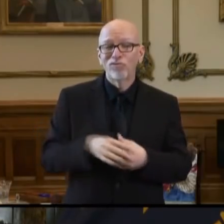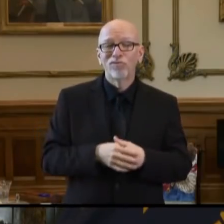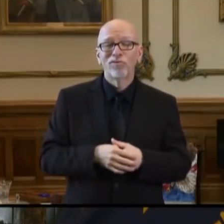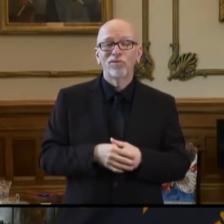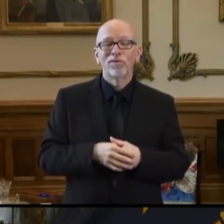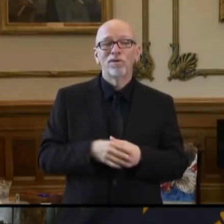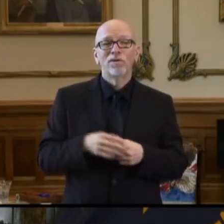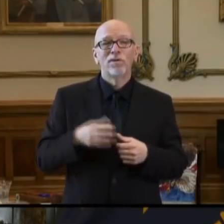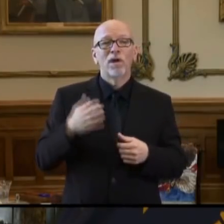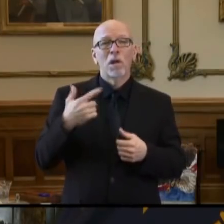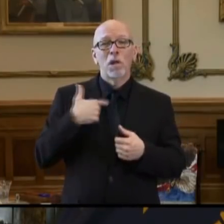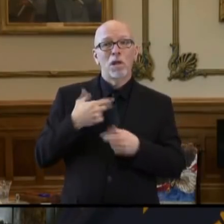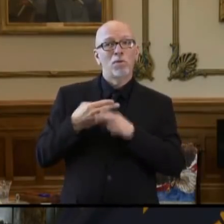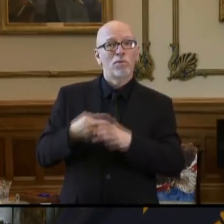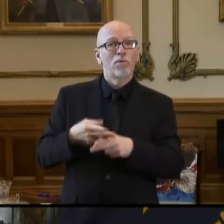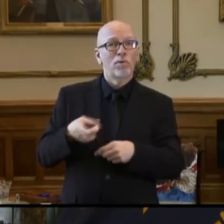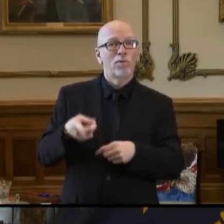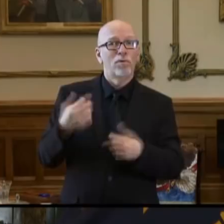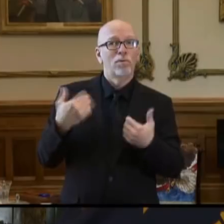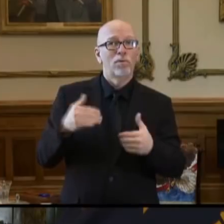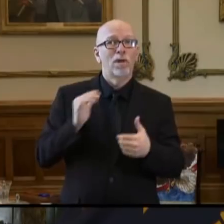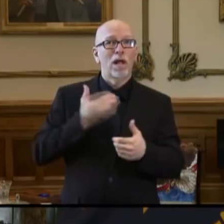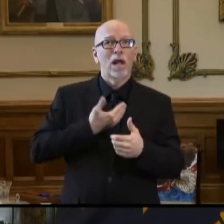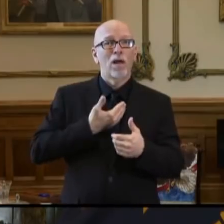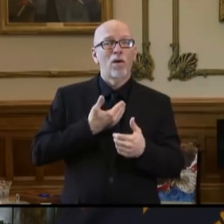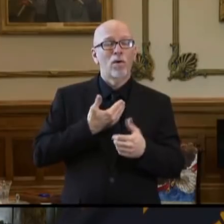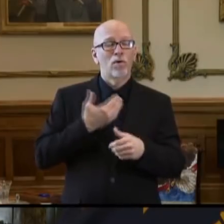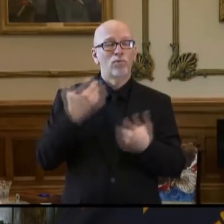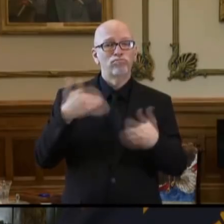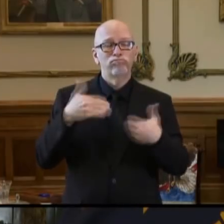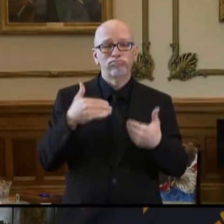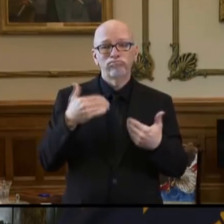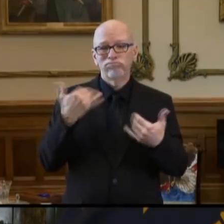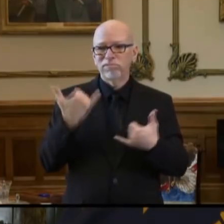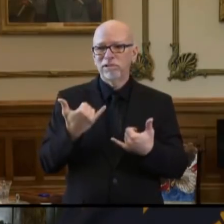300 HOOSIERS STEPPED TO VOLUNTEER IN WHAT I WOULD